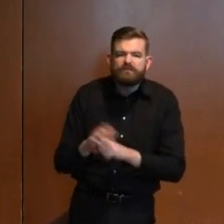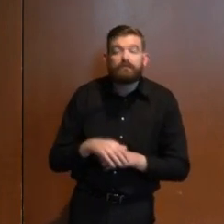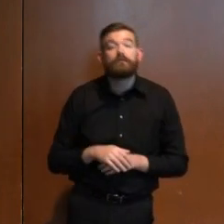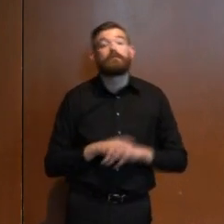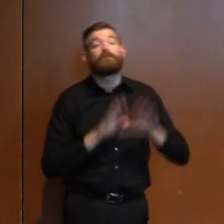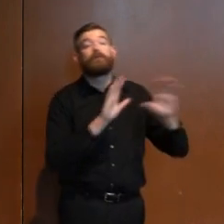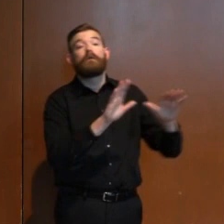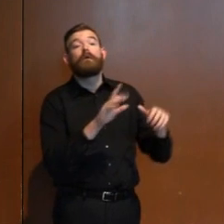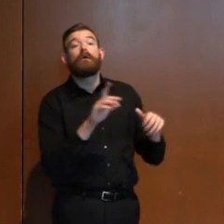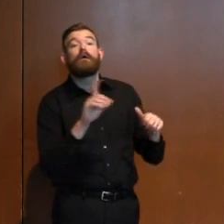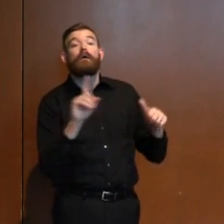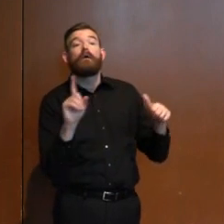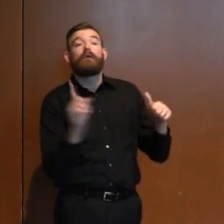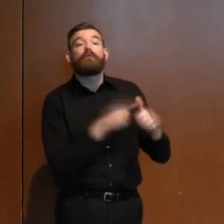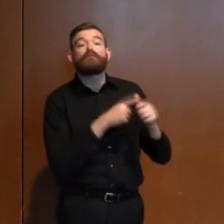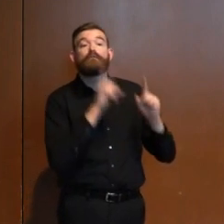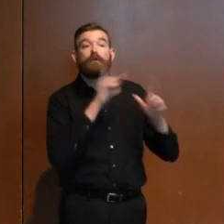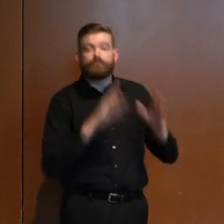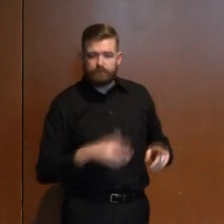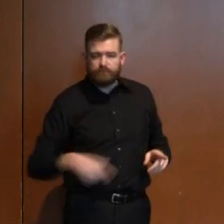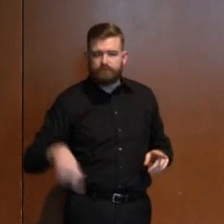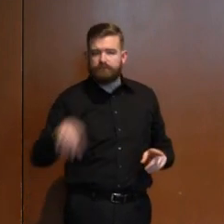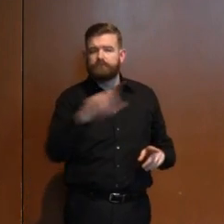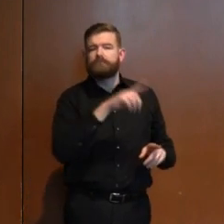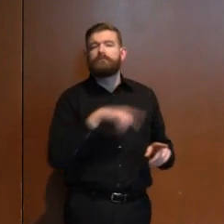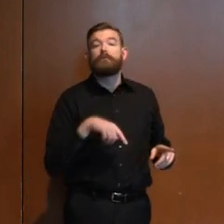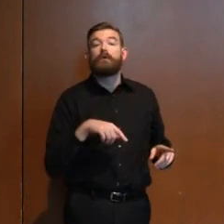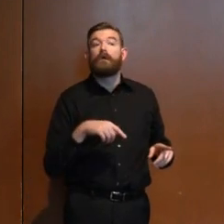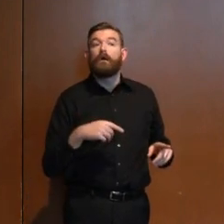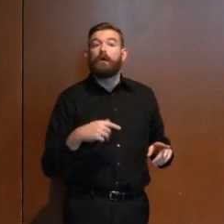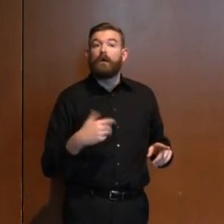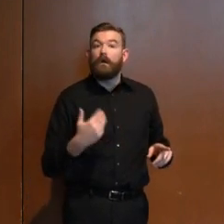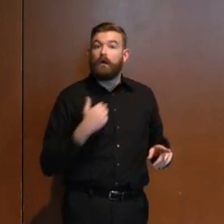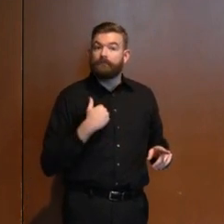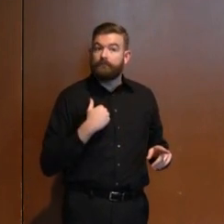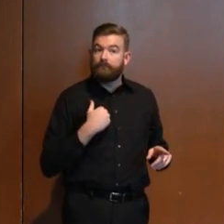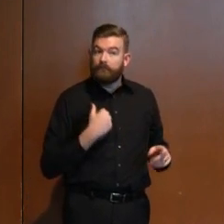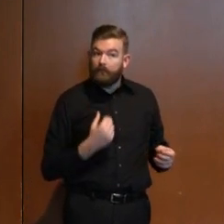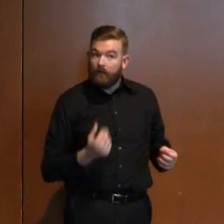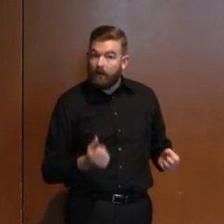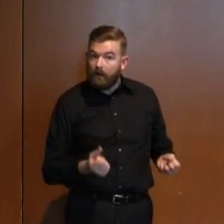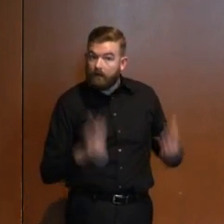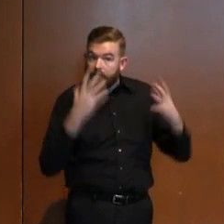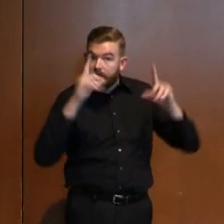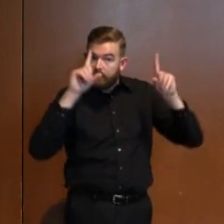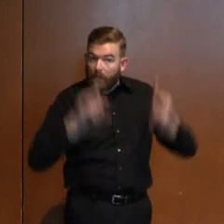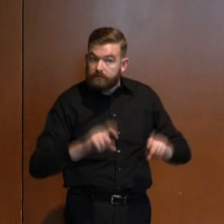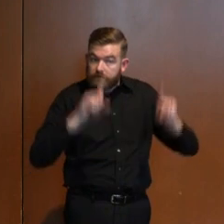UP HERE? WE HAVE GUIDANCE FOR FIRST RESPONDERS ON OUR WEBSITE AND